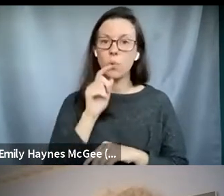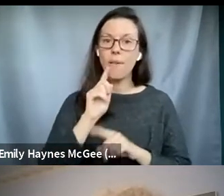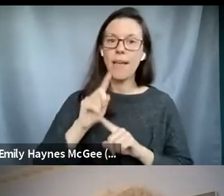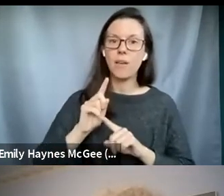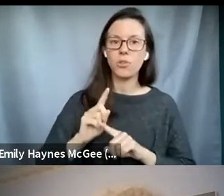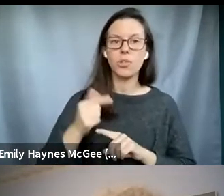address.